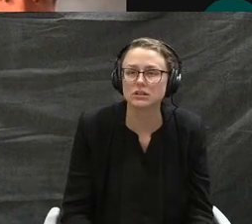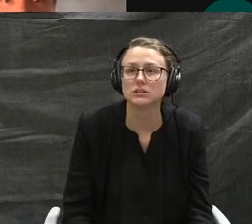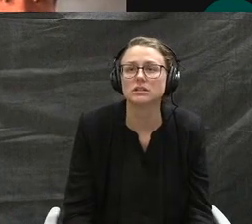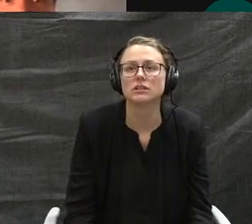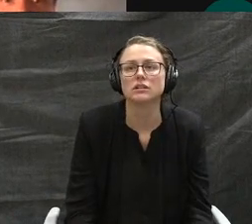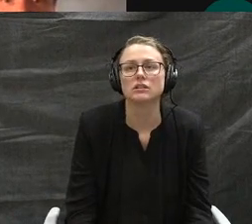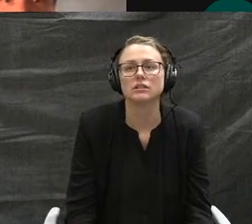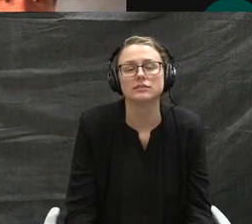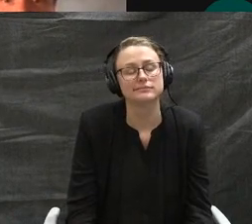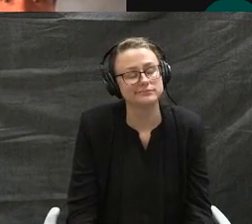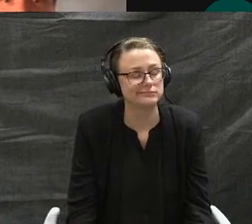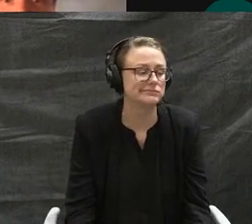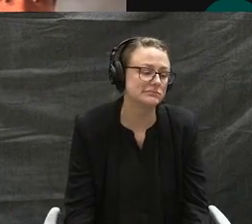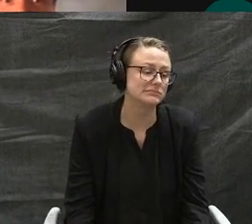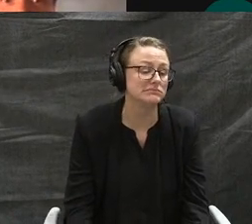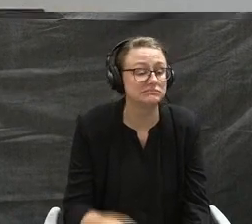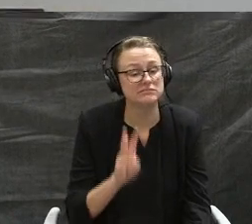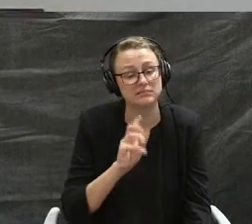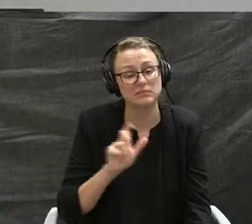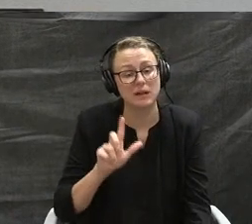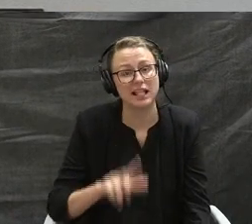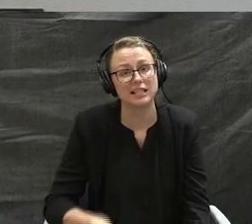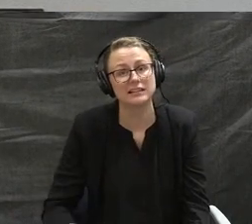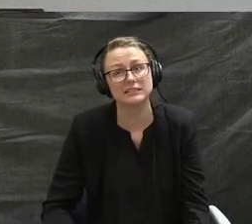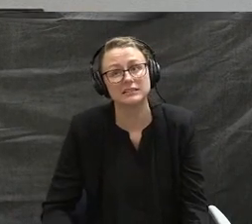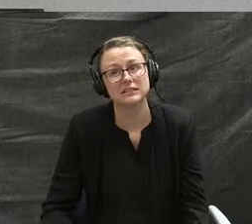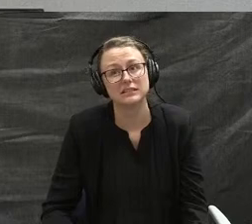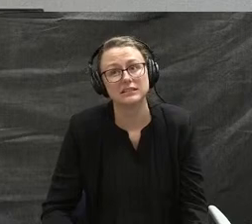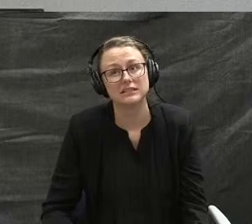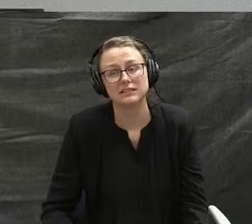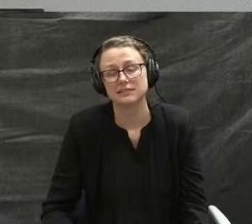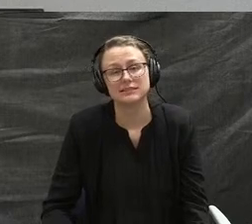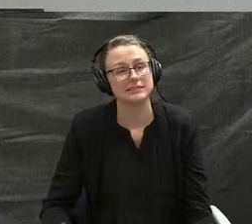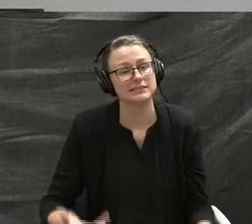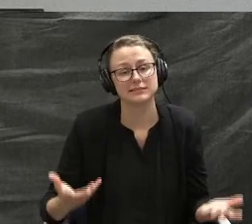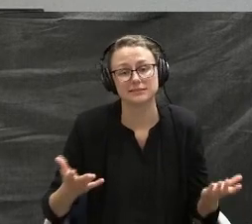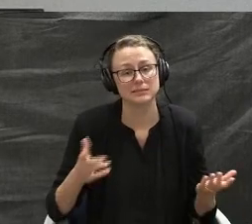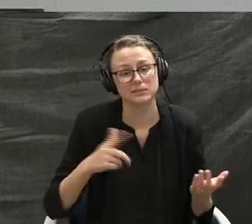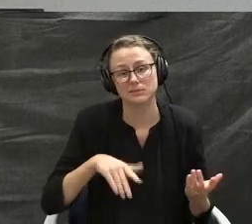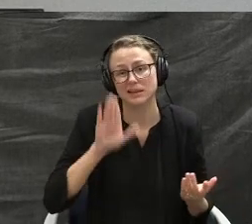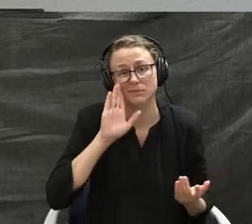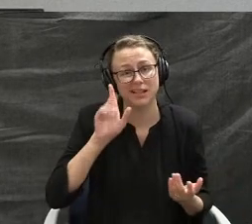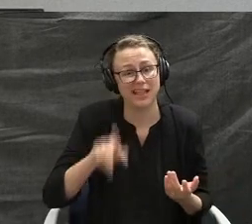Well, you know we will just have to deal with what the specifics